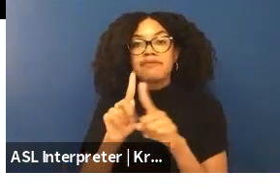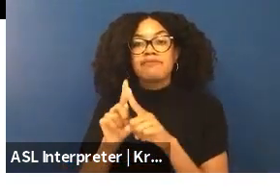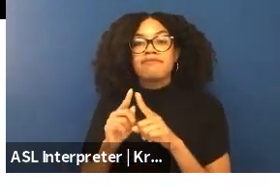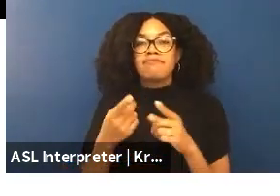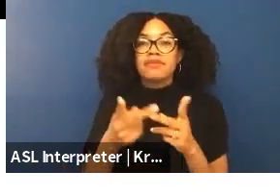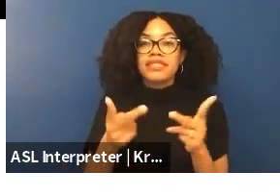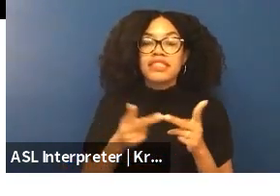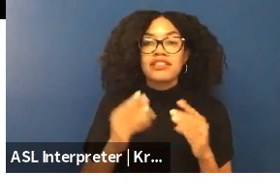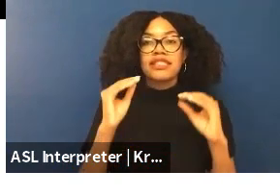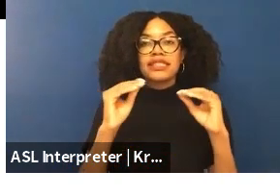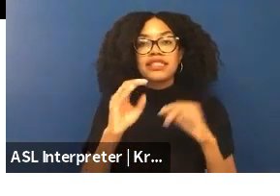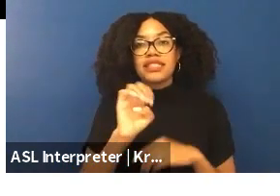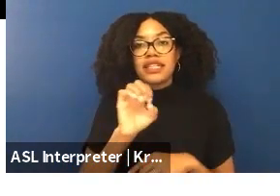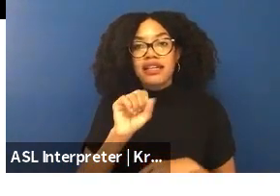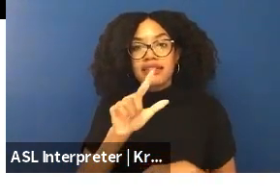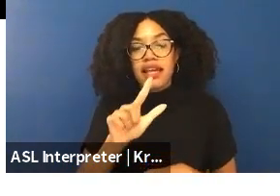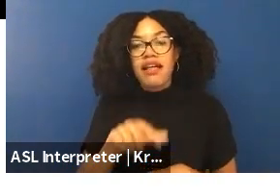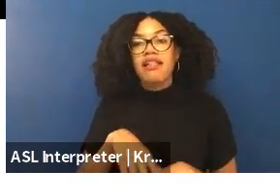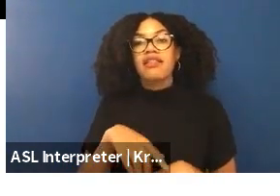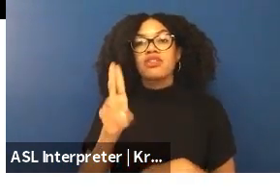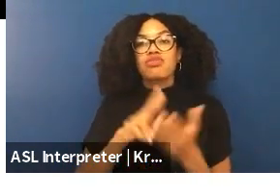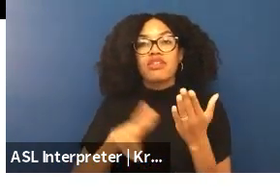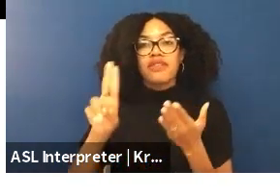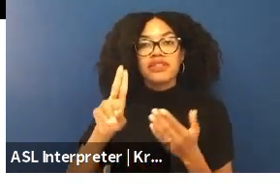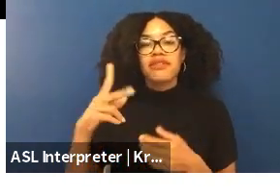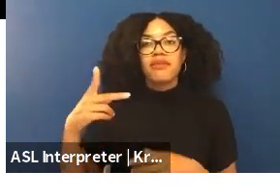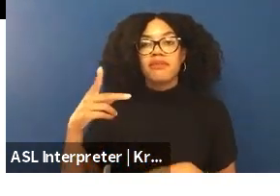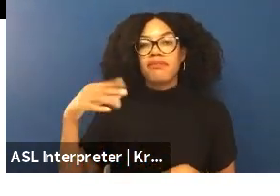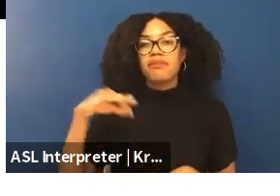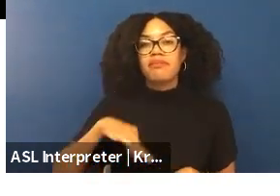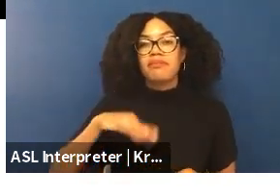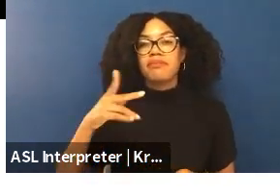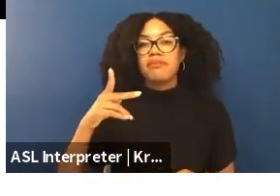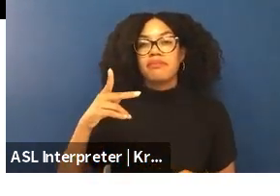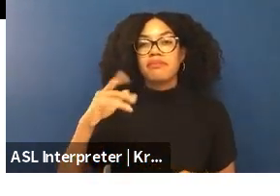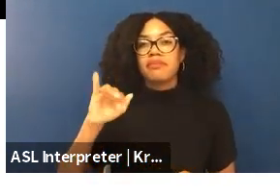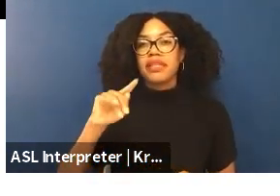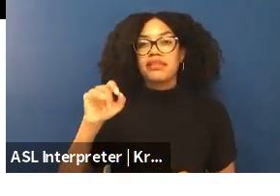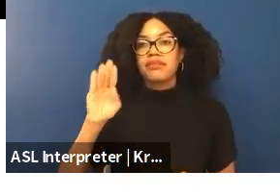University of Pittsburgh and Duquesne for the past 28 years, working as a writing center consultant